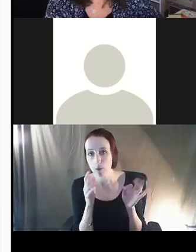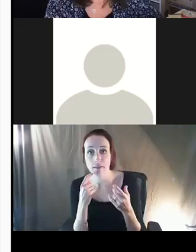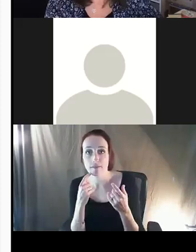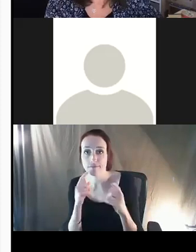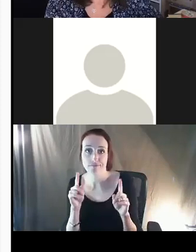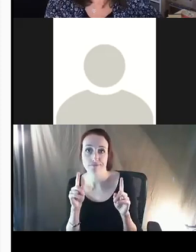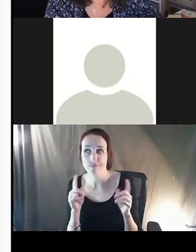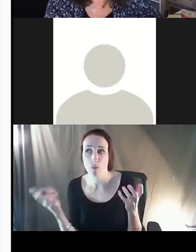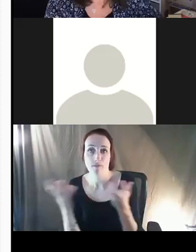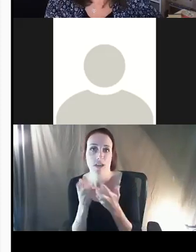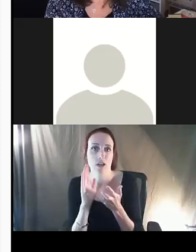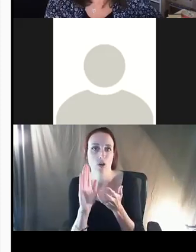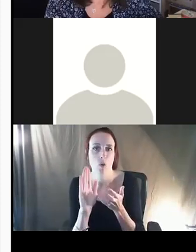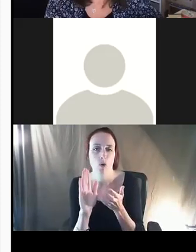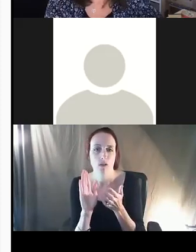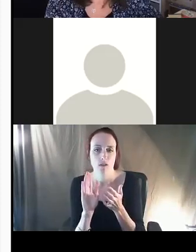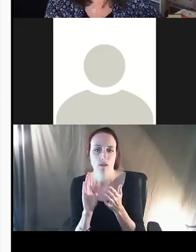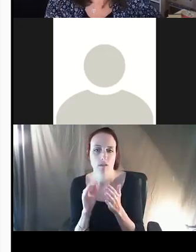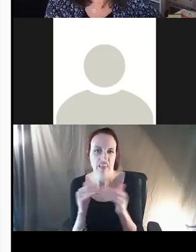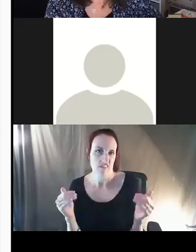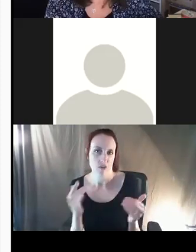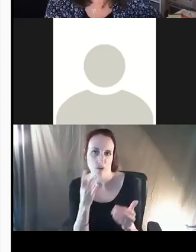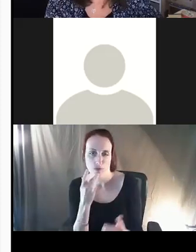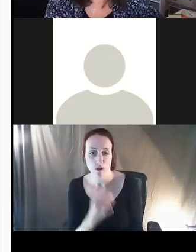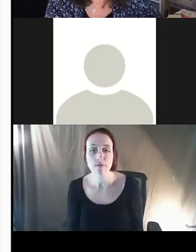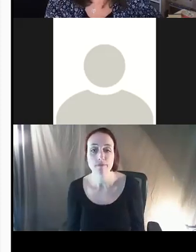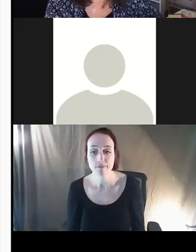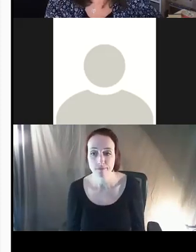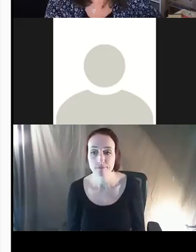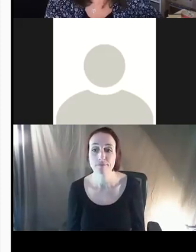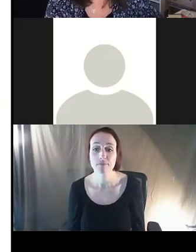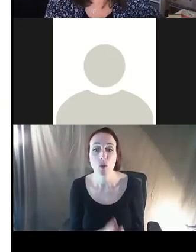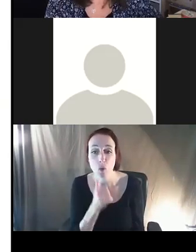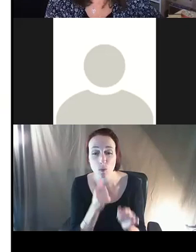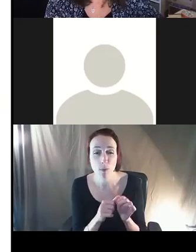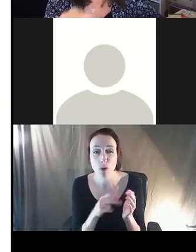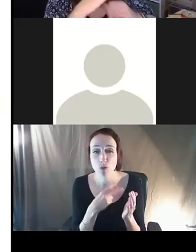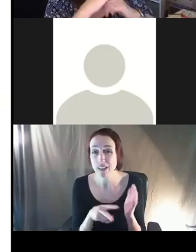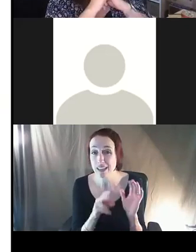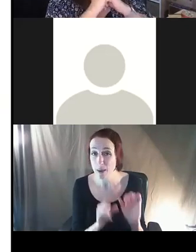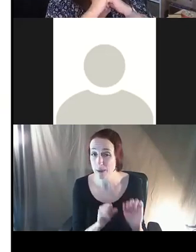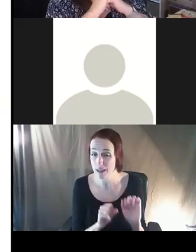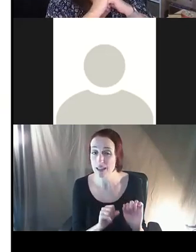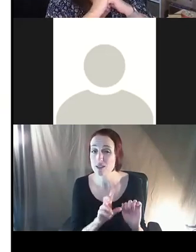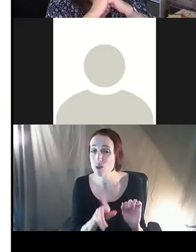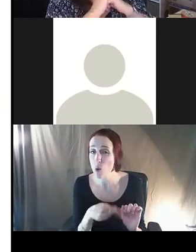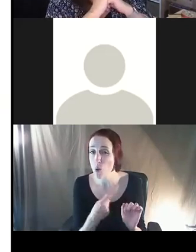Again, readability is one component of it. Just as a reminder to people, because many